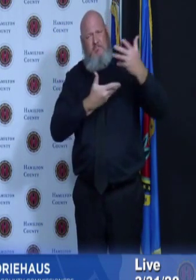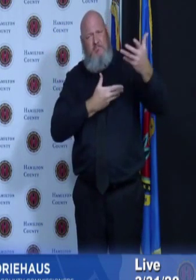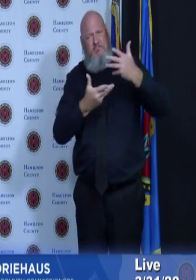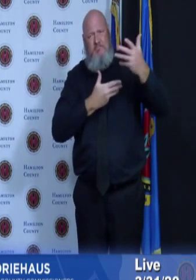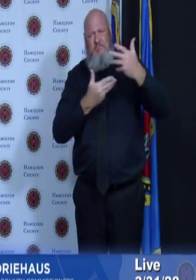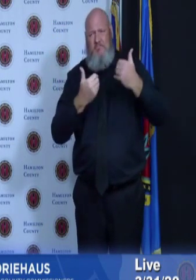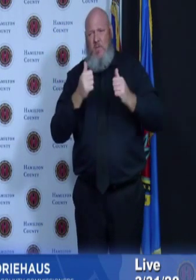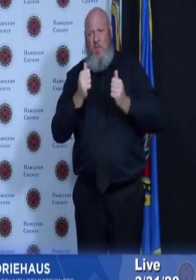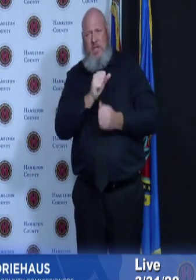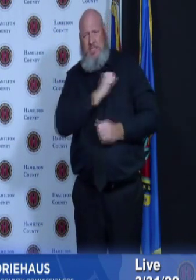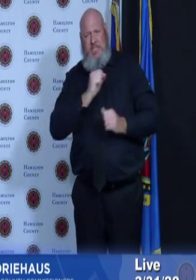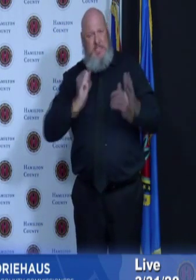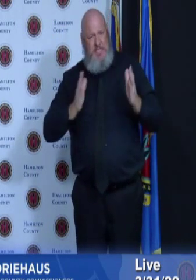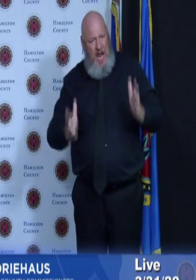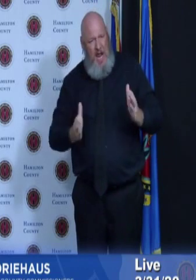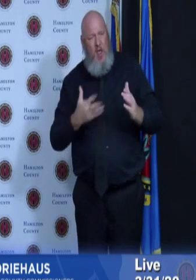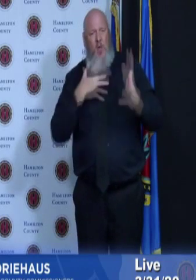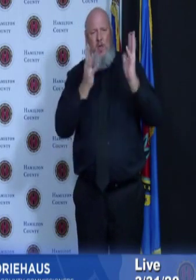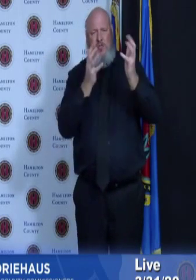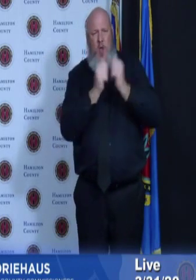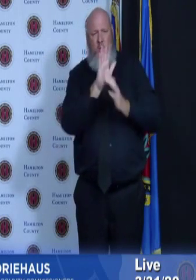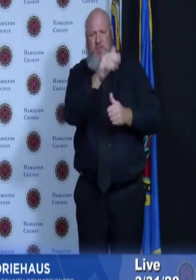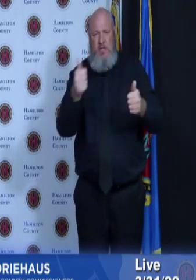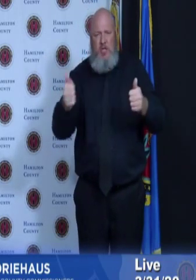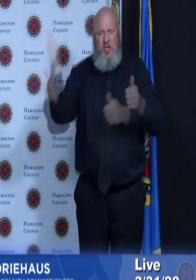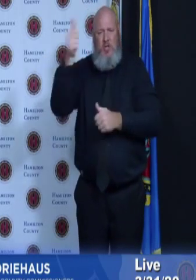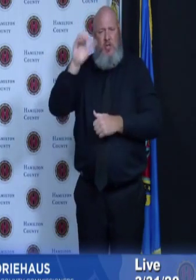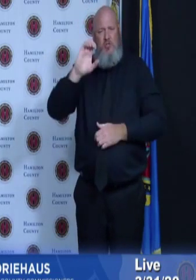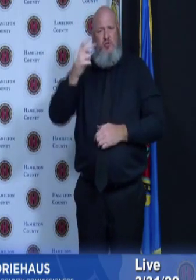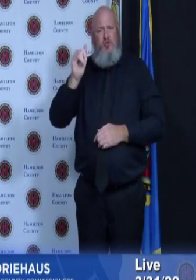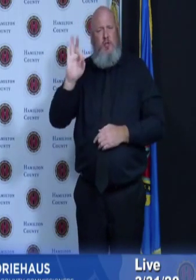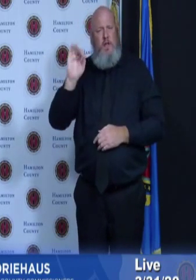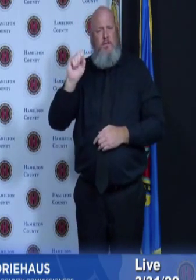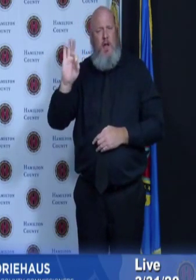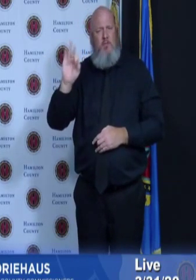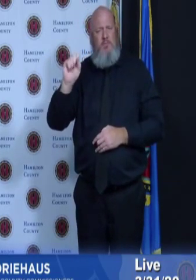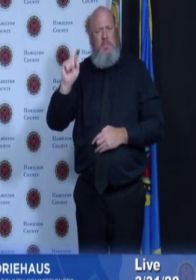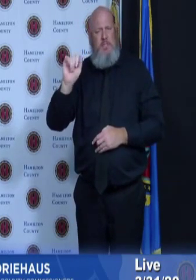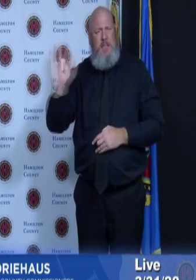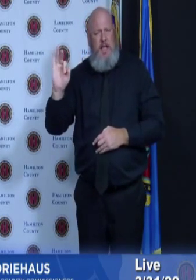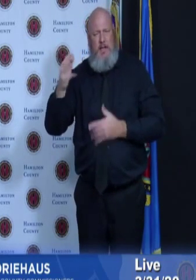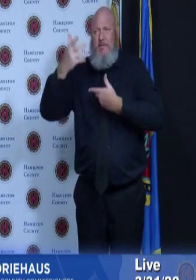need to respond to what they're hearing and so I do think we're hearing from the